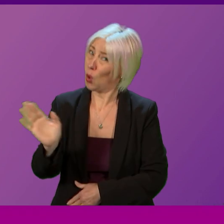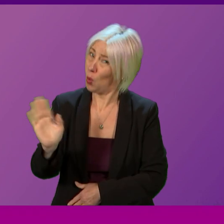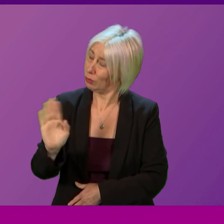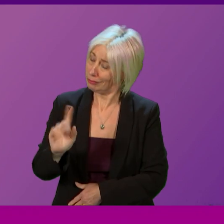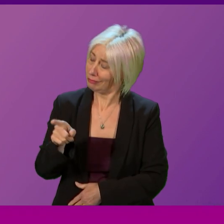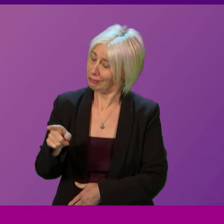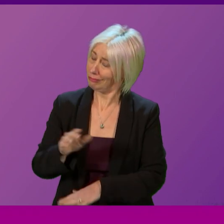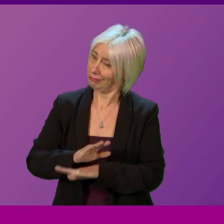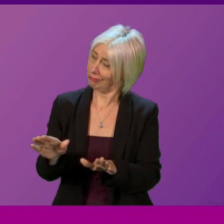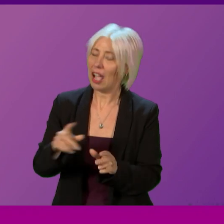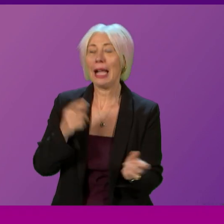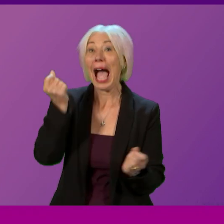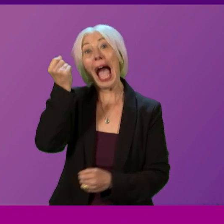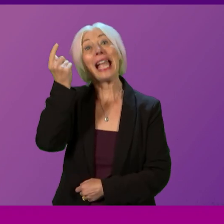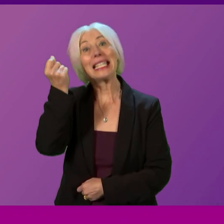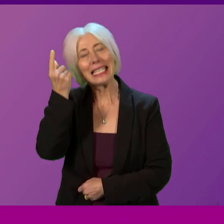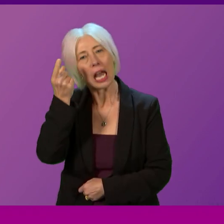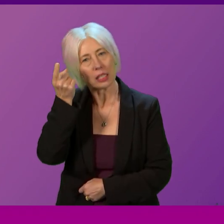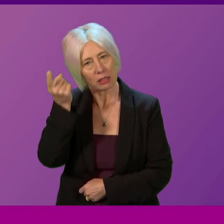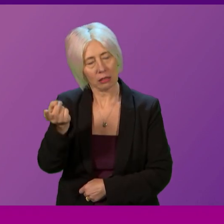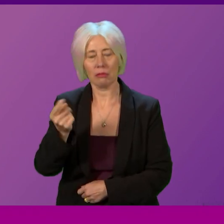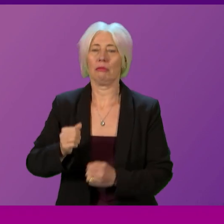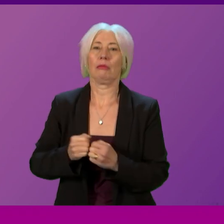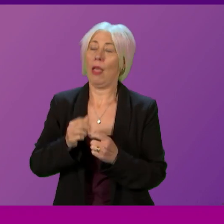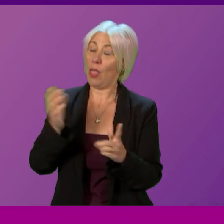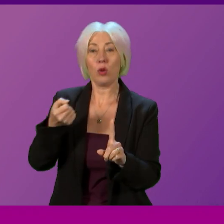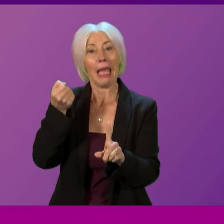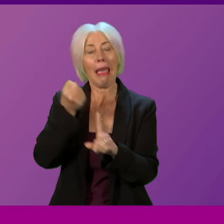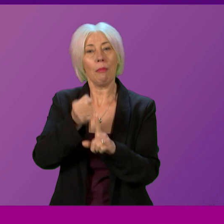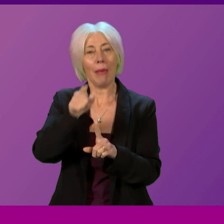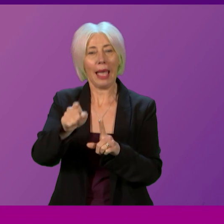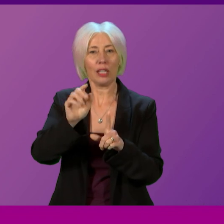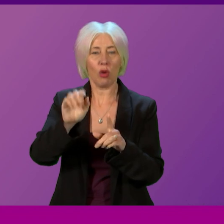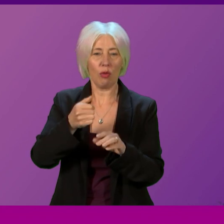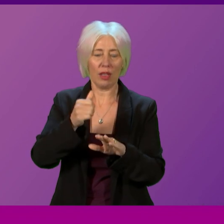plans; they are ideas—that would have any impact on the founding principles of the national